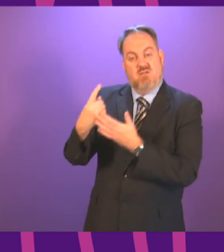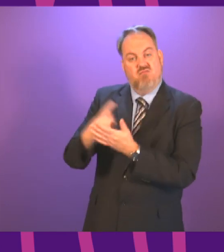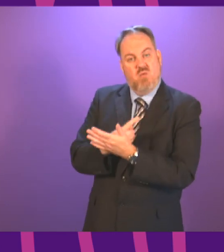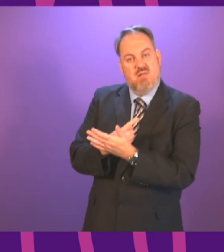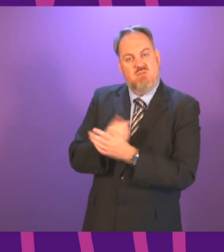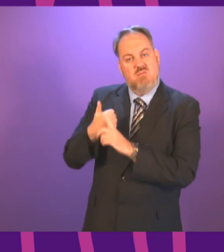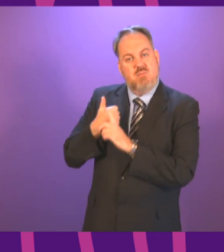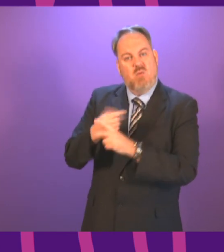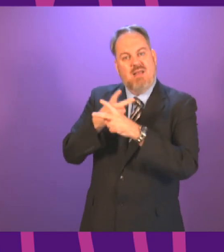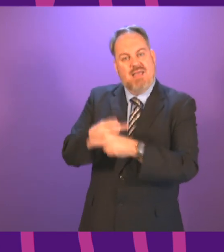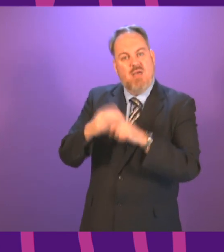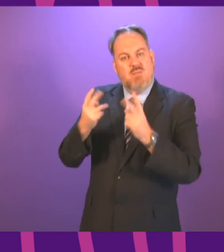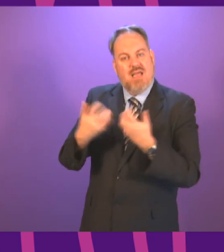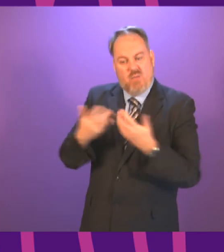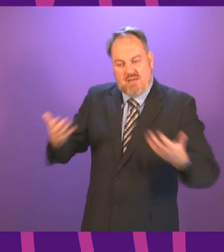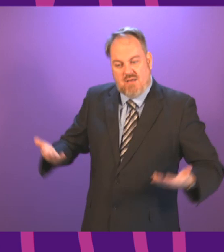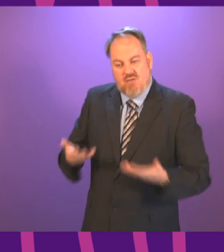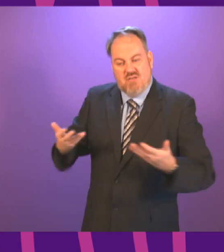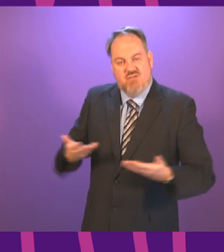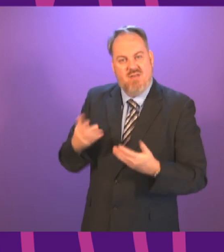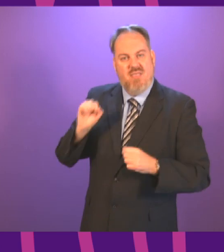Guidance has also been produced to assist care homes with strategies for promoting the